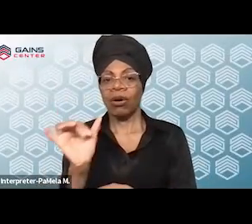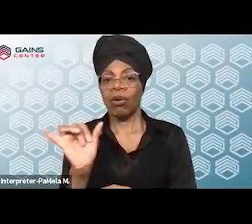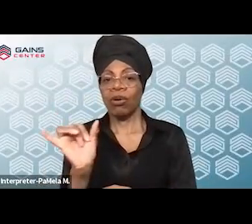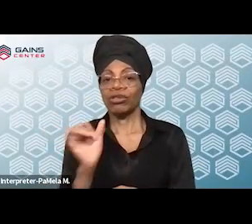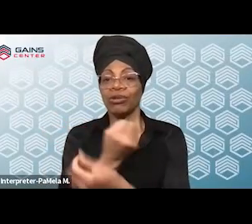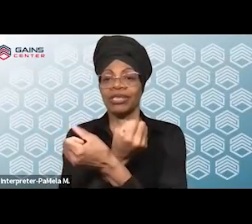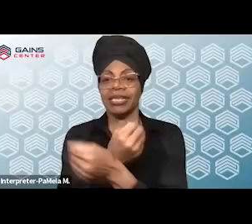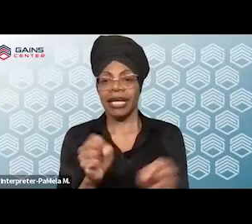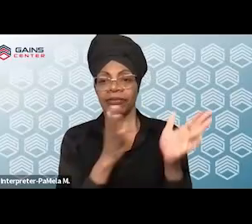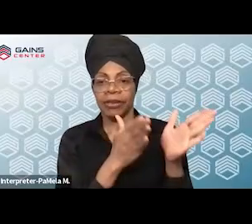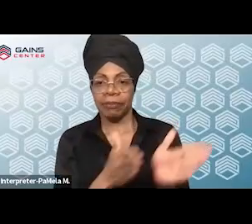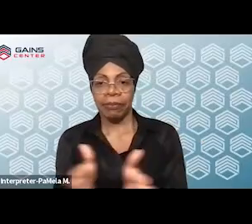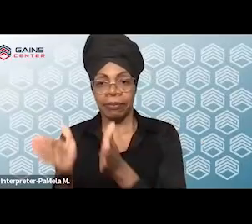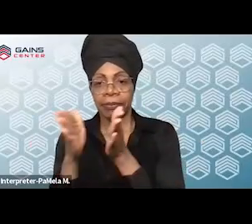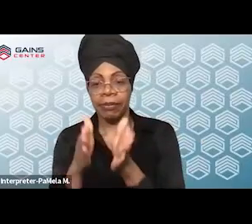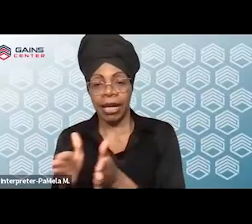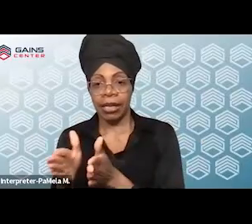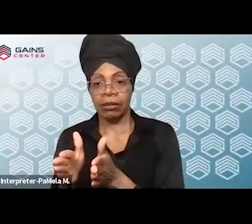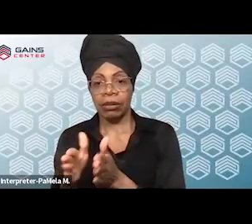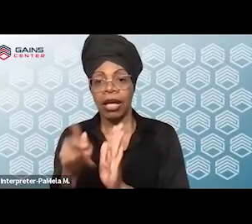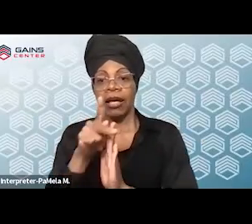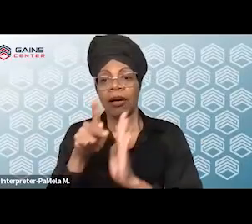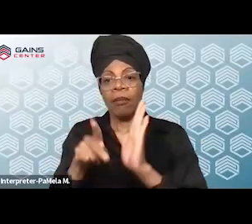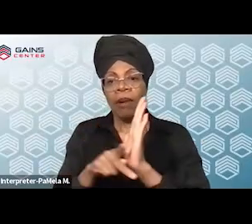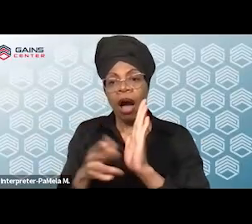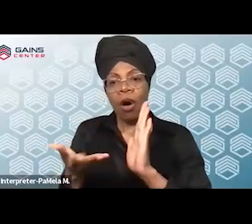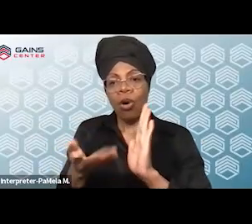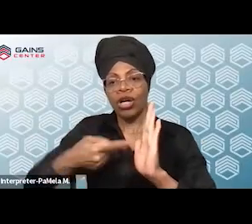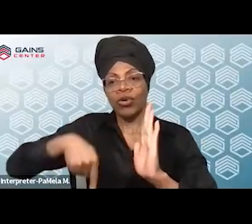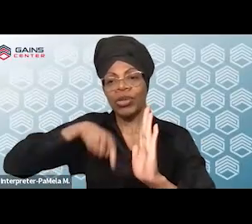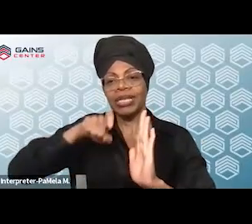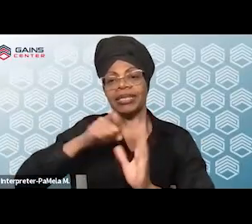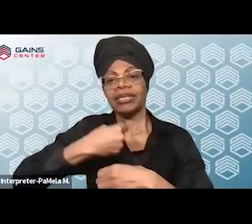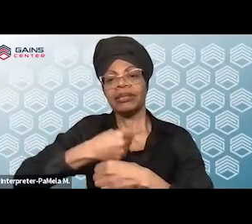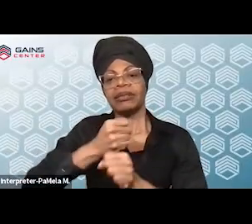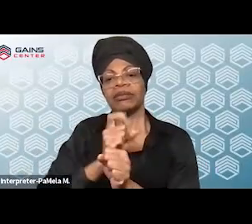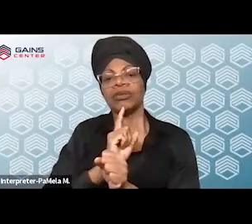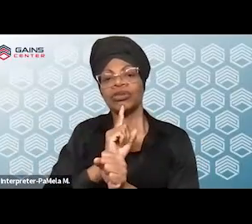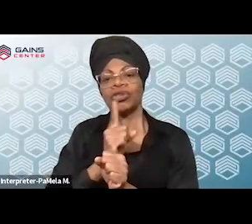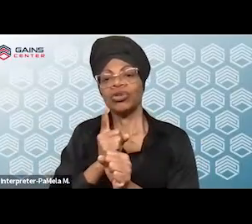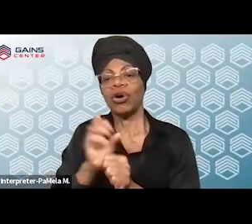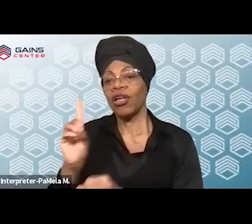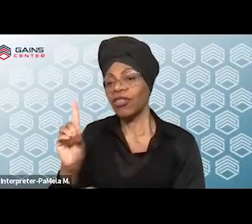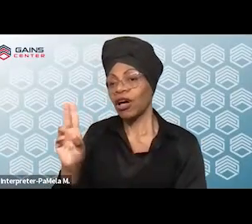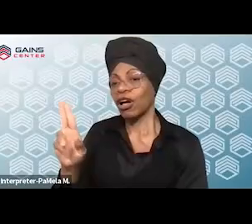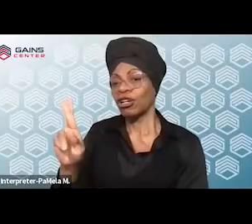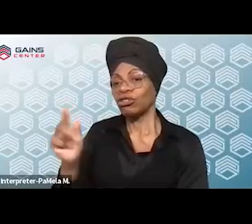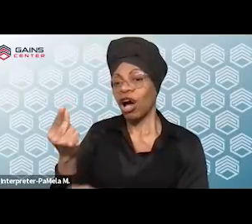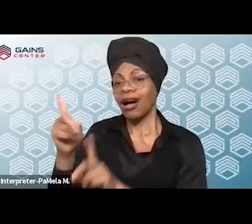So, the principle is that we need to ensure that, back to drug testing, that drug testing protocols